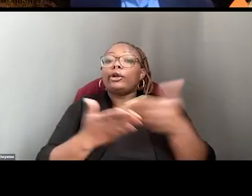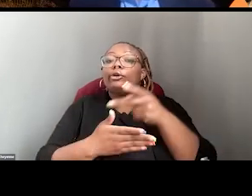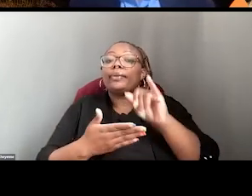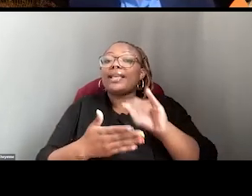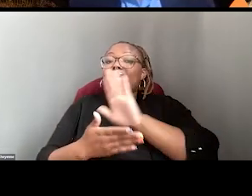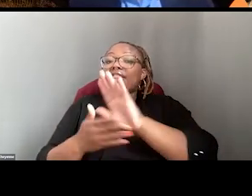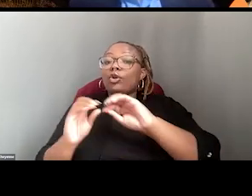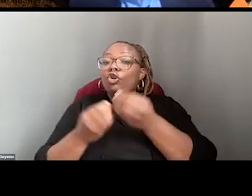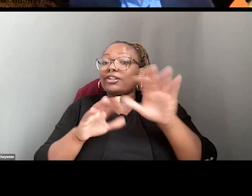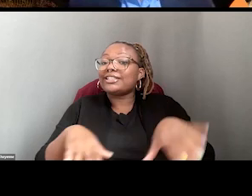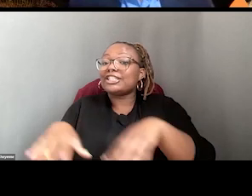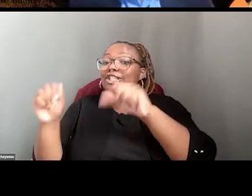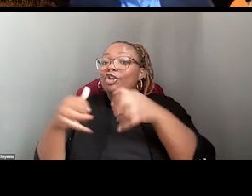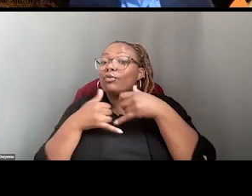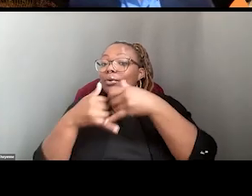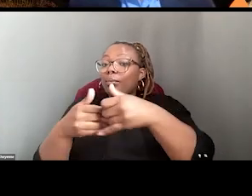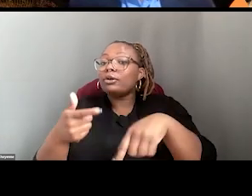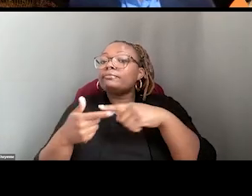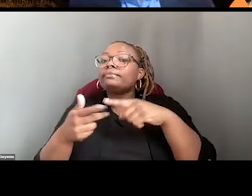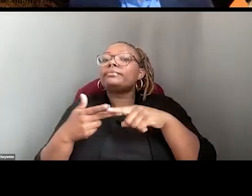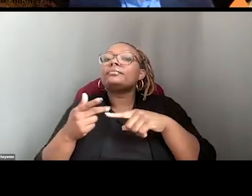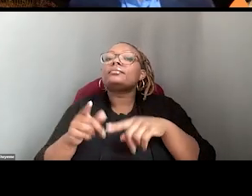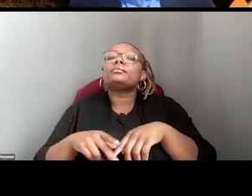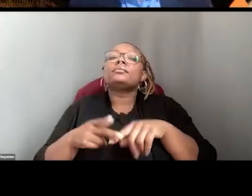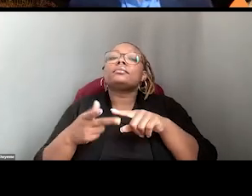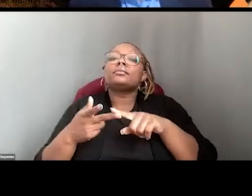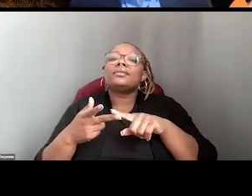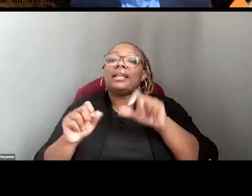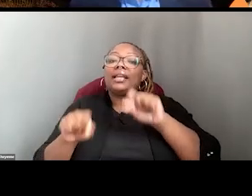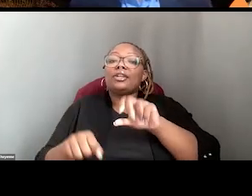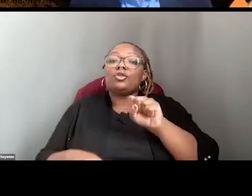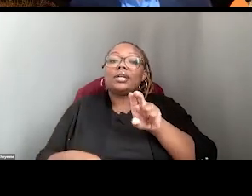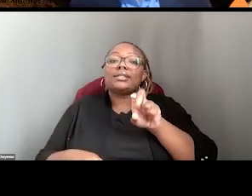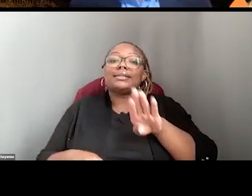they can also do a subaward arrangement with the new awardee organization where the PI will be.